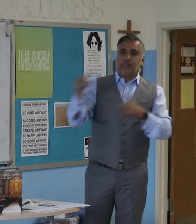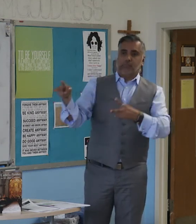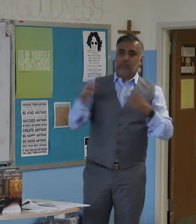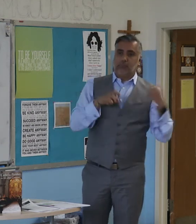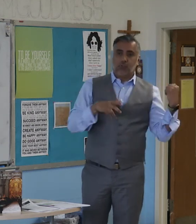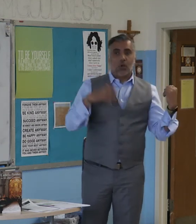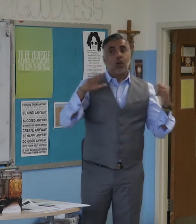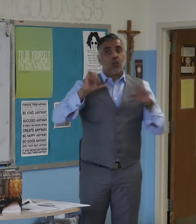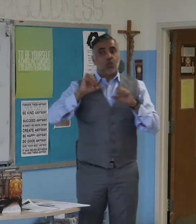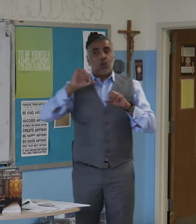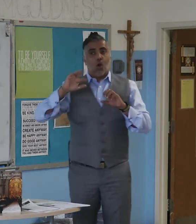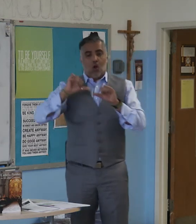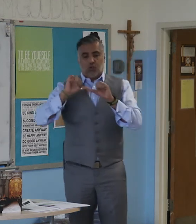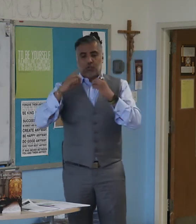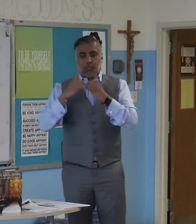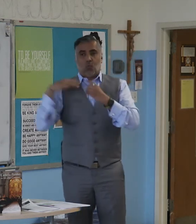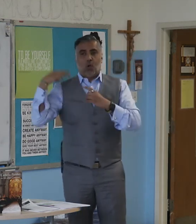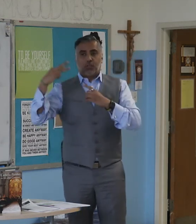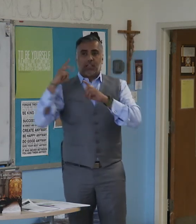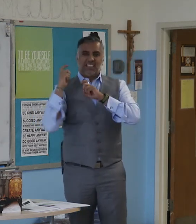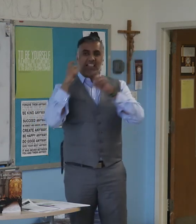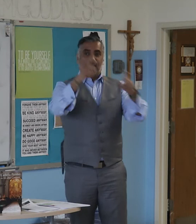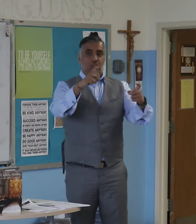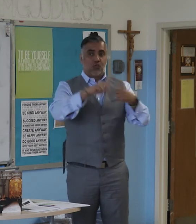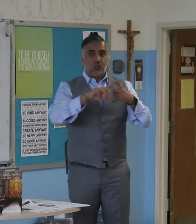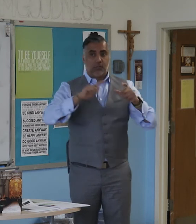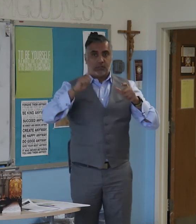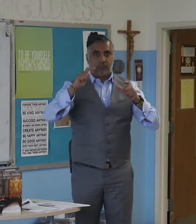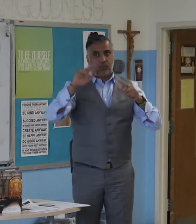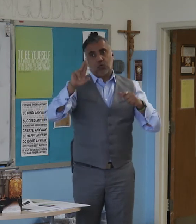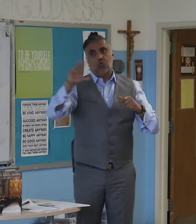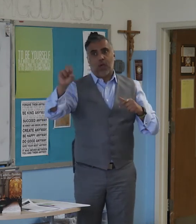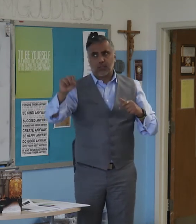Archdiocese of Washington, has made to the larger church this way. I would just